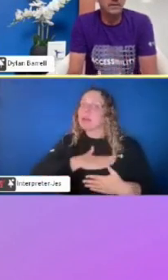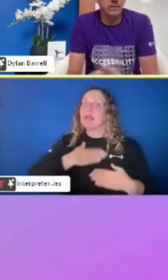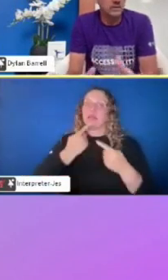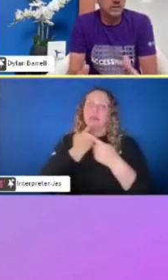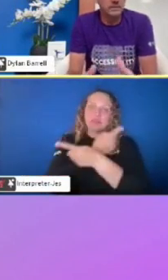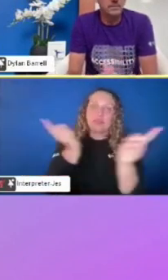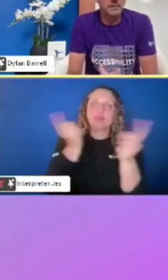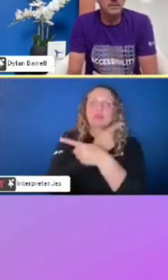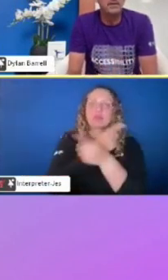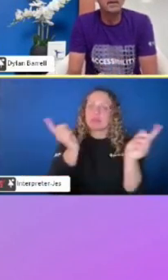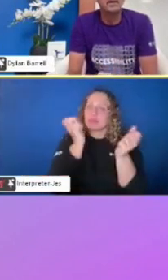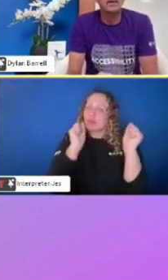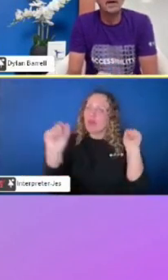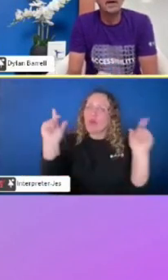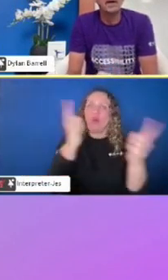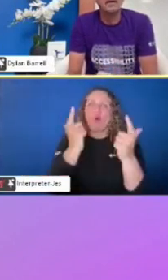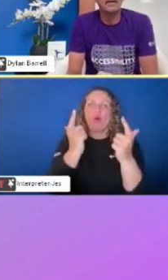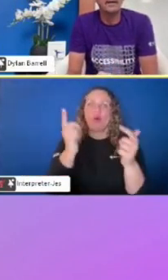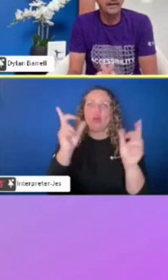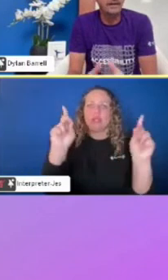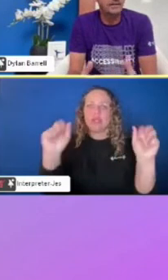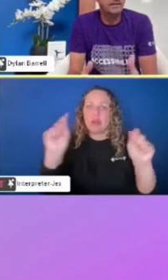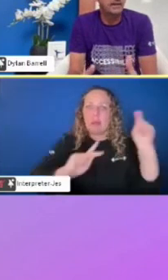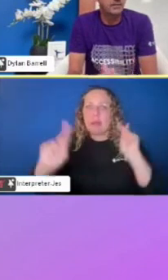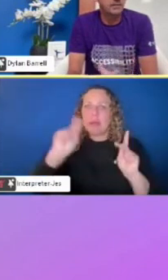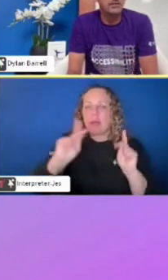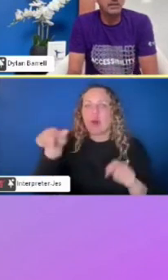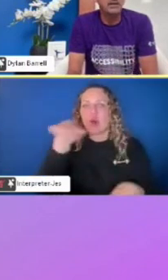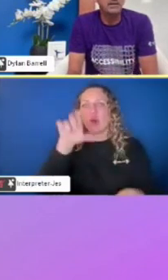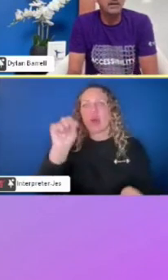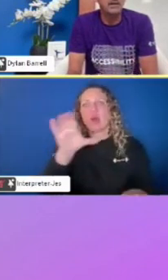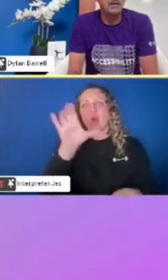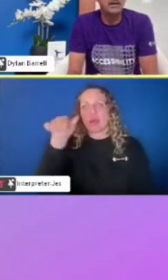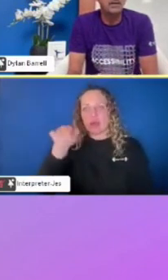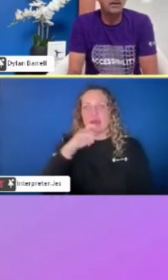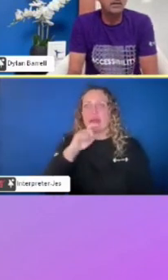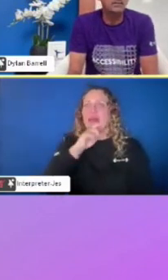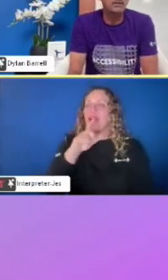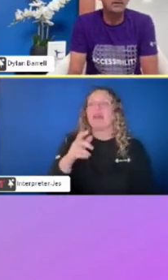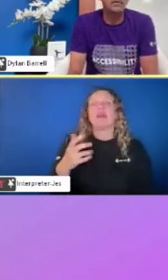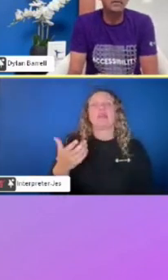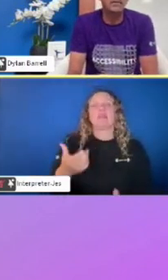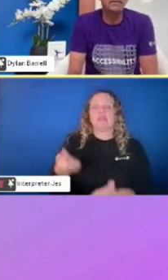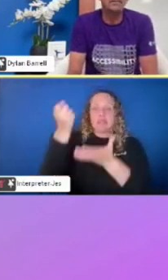all disabled people that they can do this, they can get a scholarship to this for free.